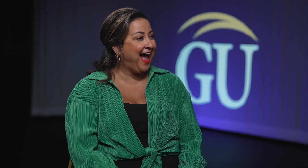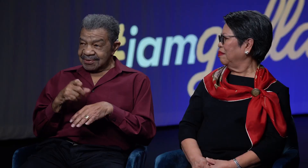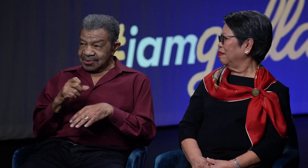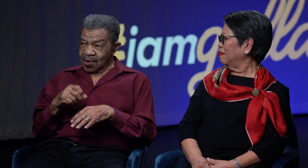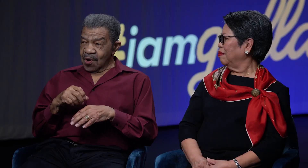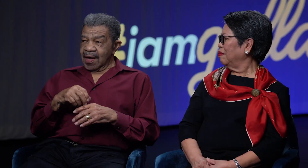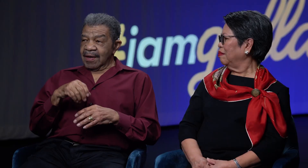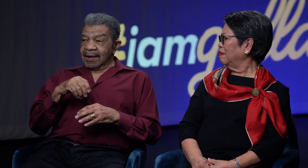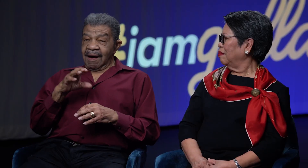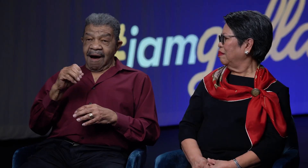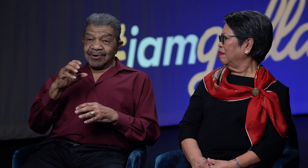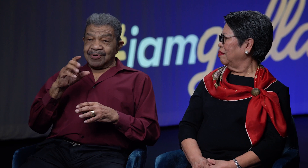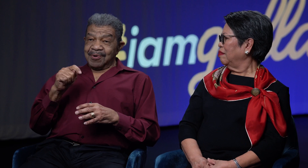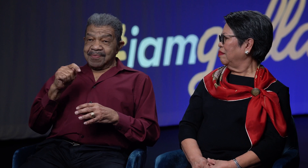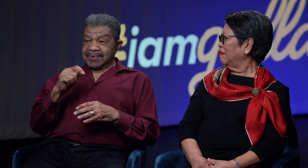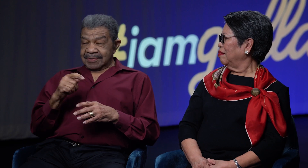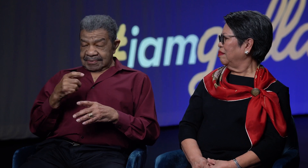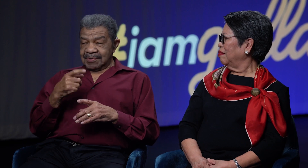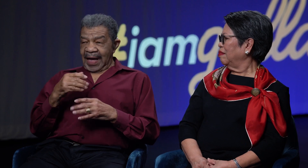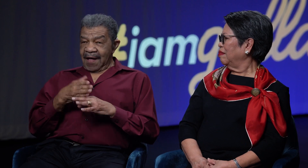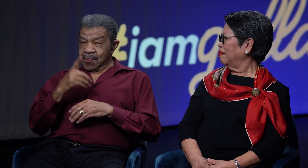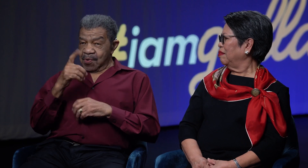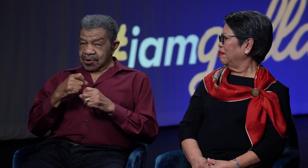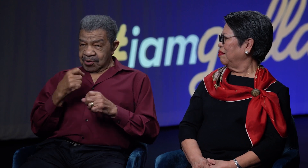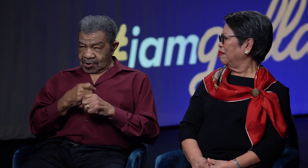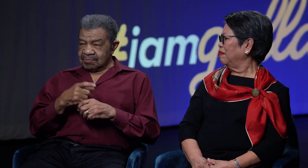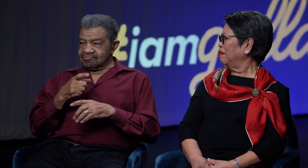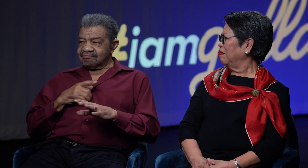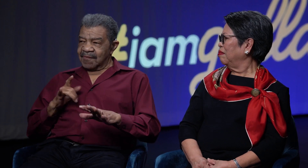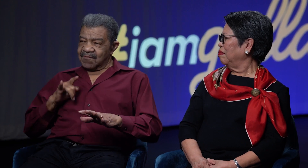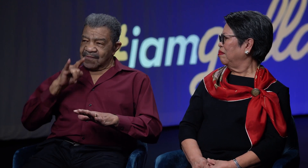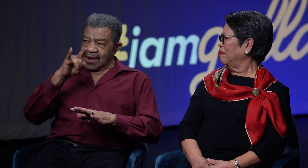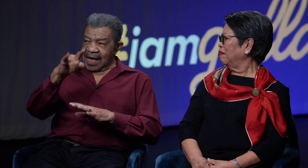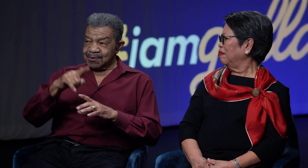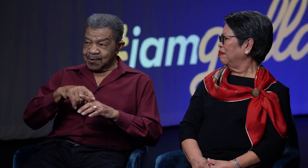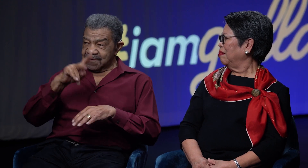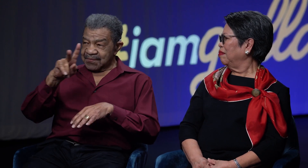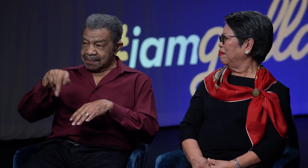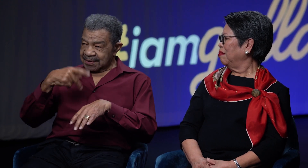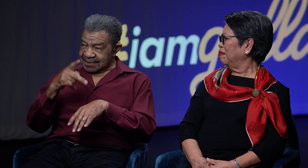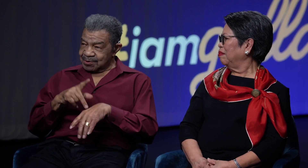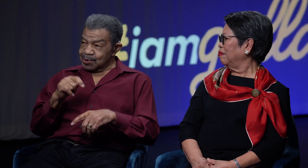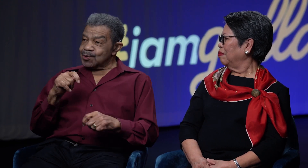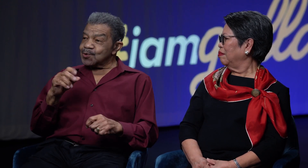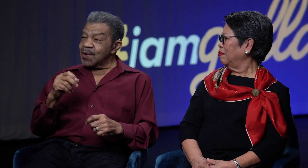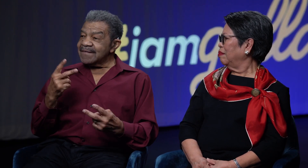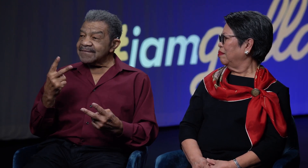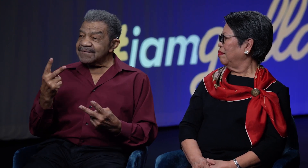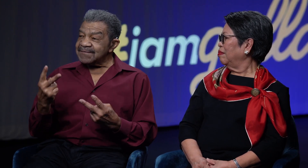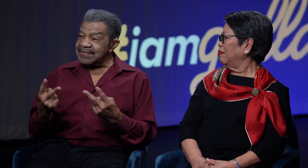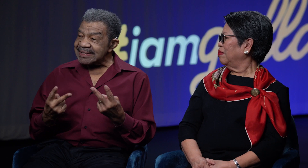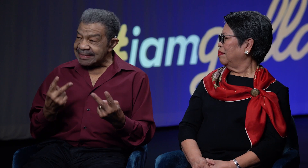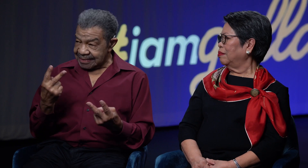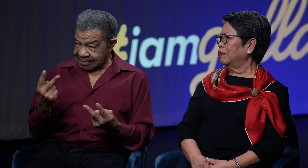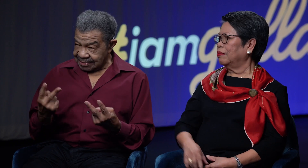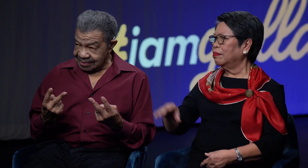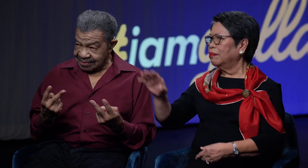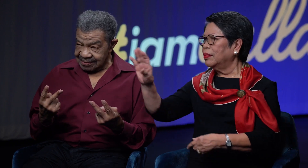So in October, after one year, I flew out to the Philippines to visit.